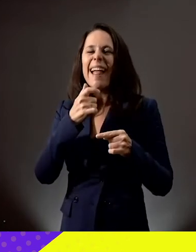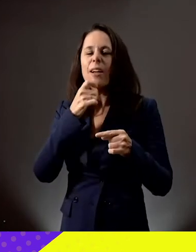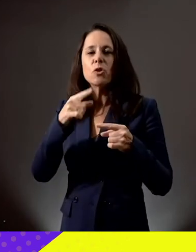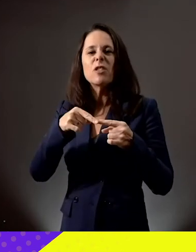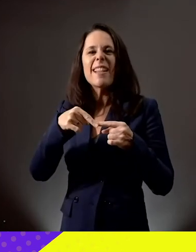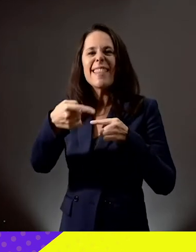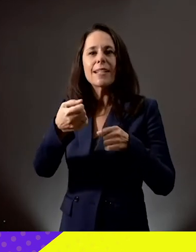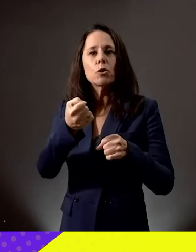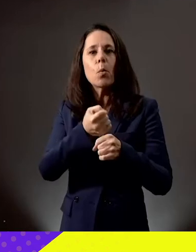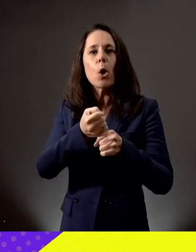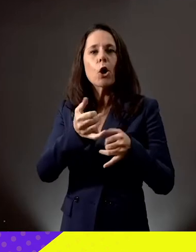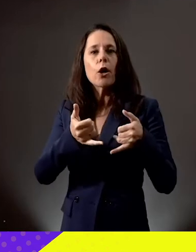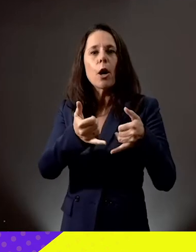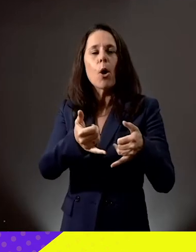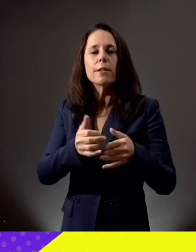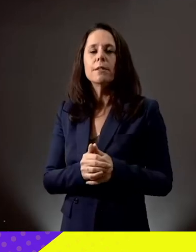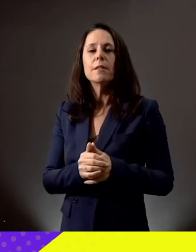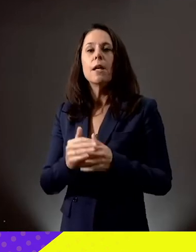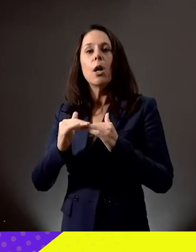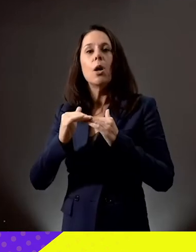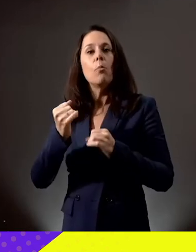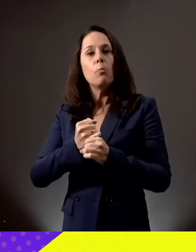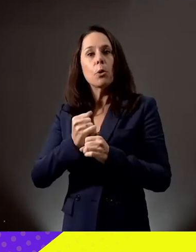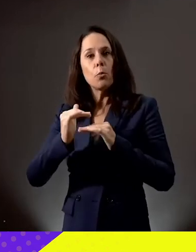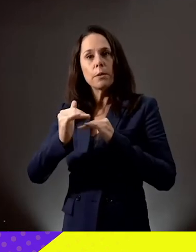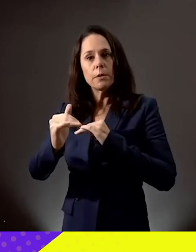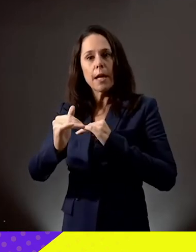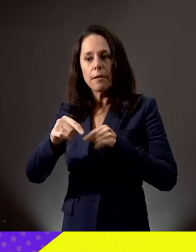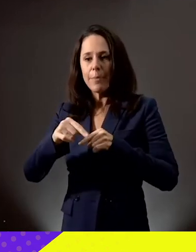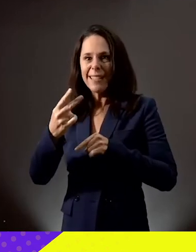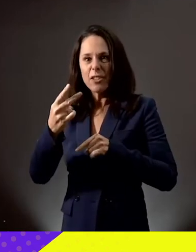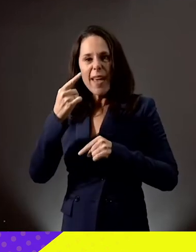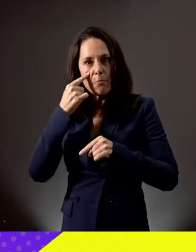In two months, the job garden trains people with a distance to the labour market...